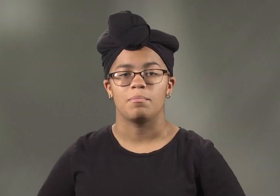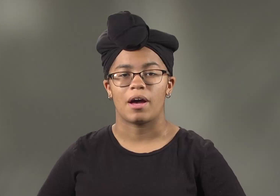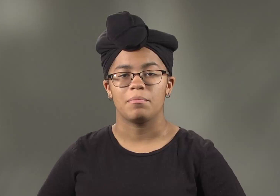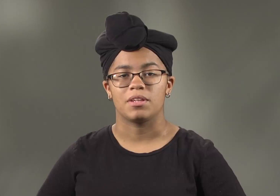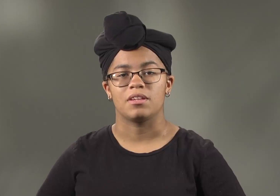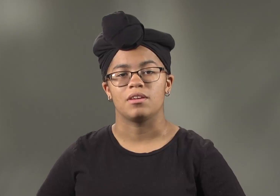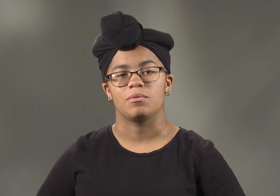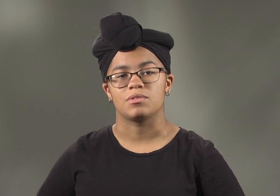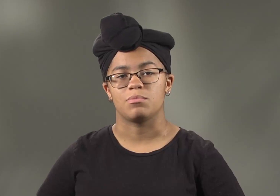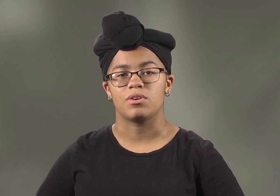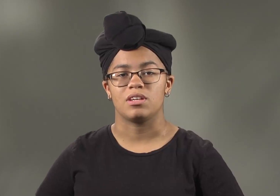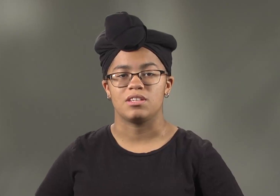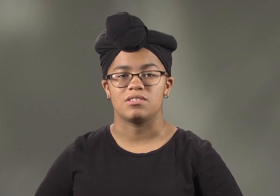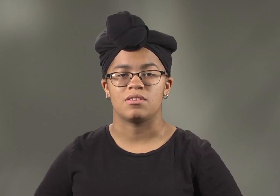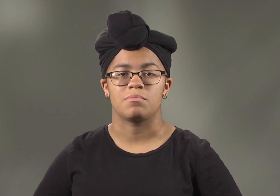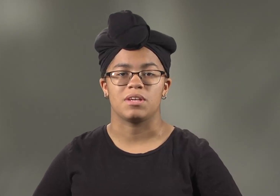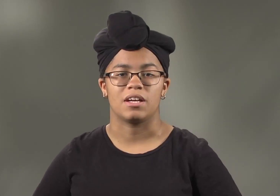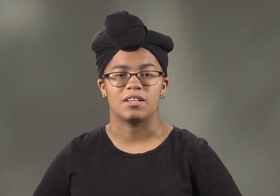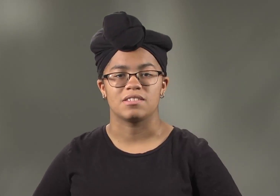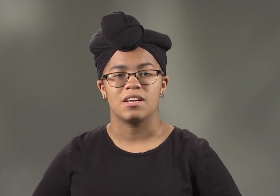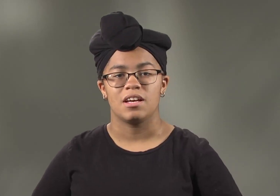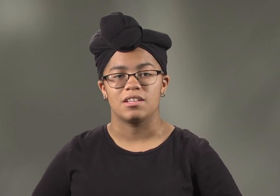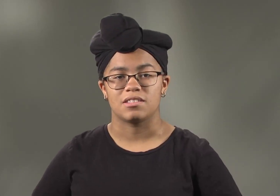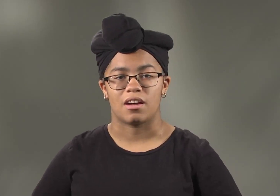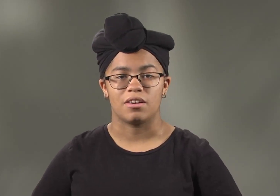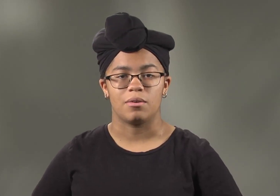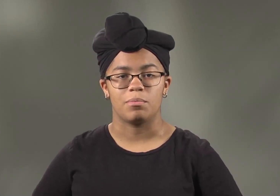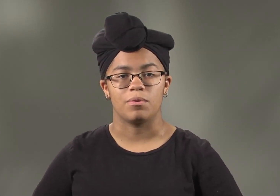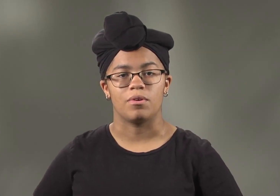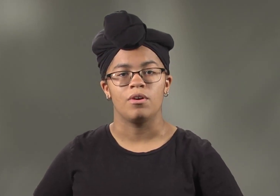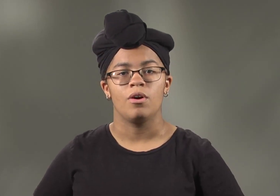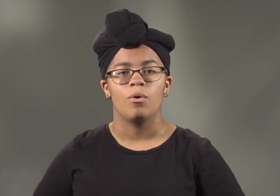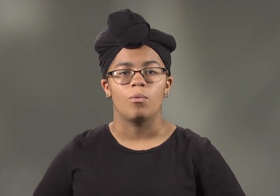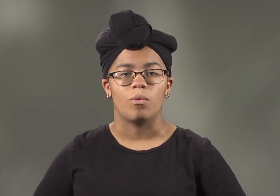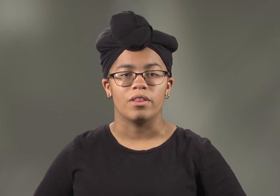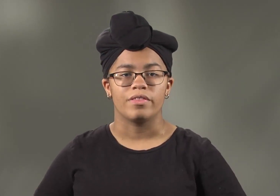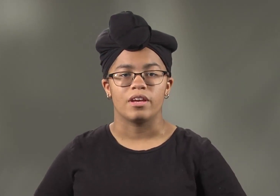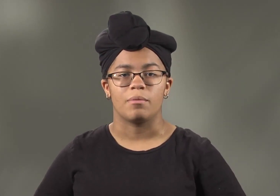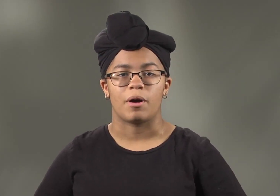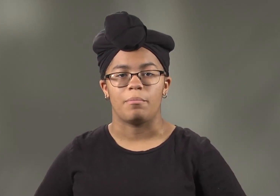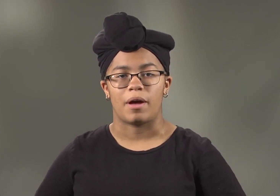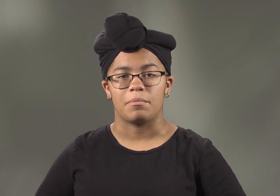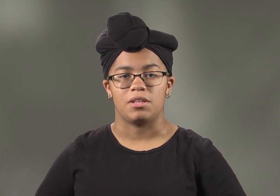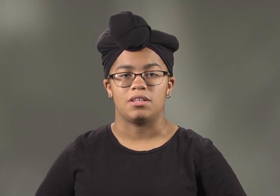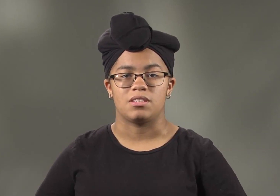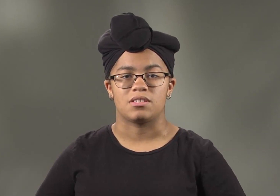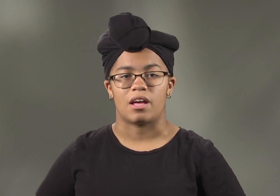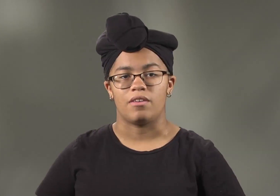In badminton it was more easier because it's not in a pool. One thing about badminton is that